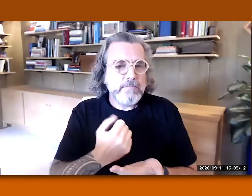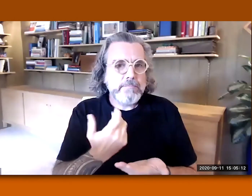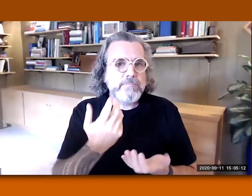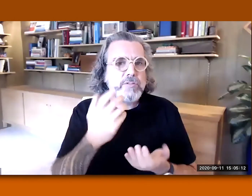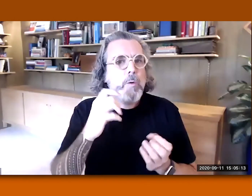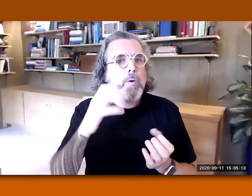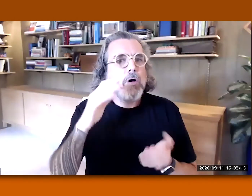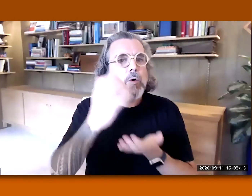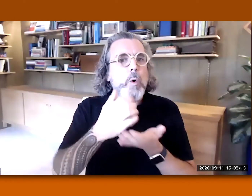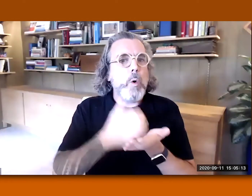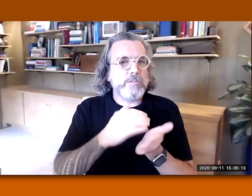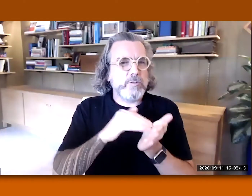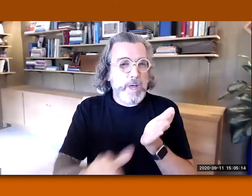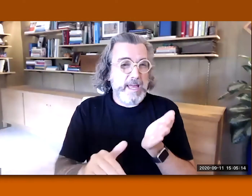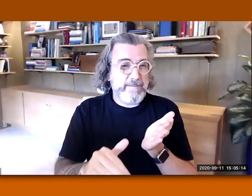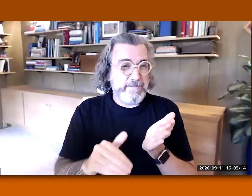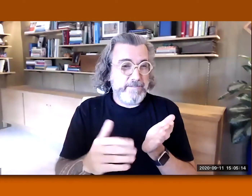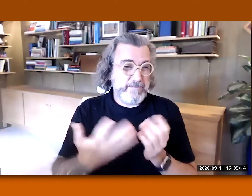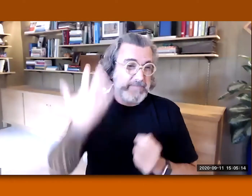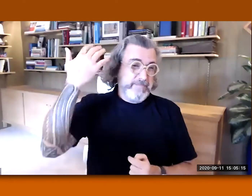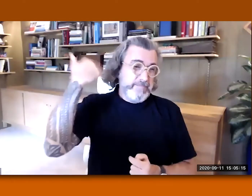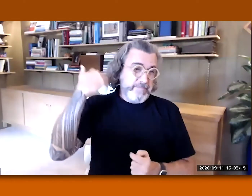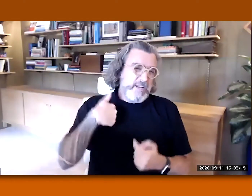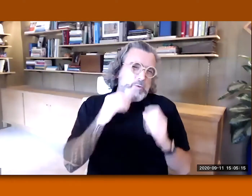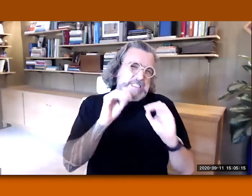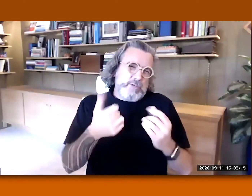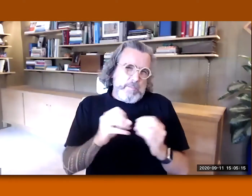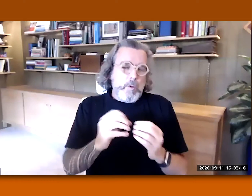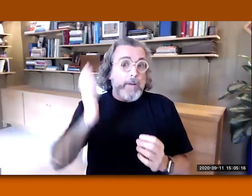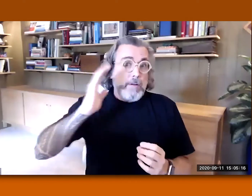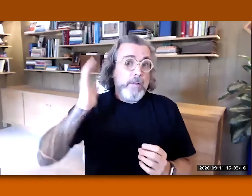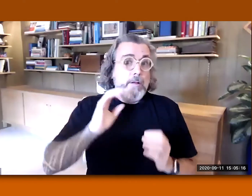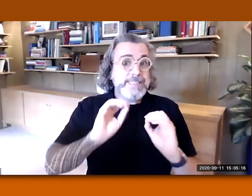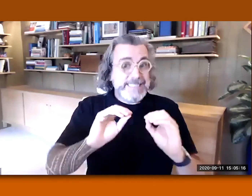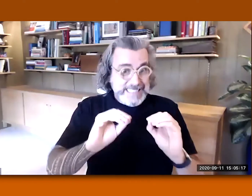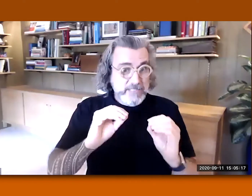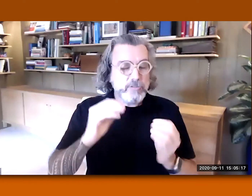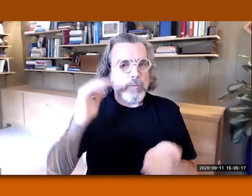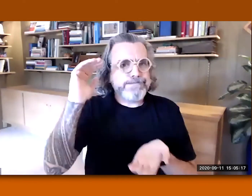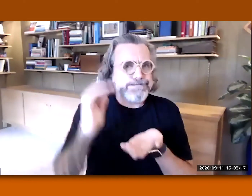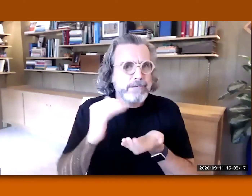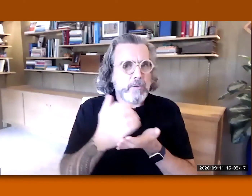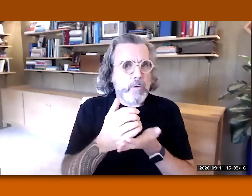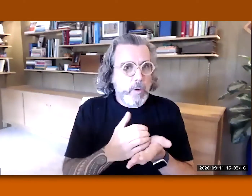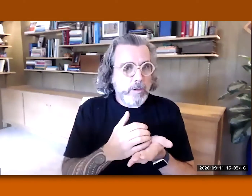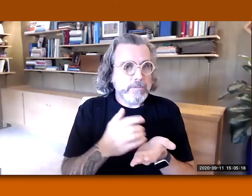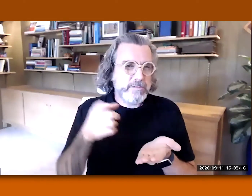a percentage of my salary paid, and it equaled a course waiver at that time.